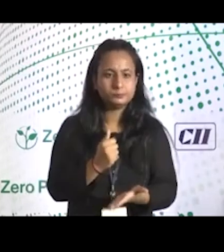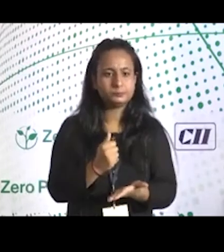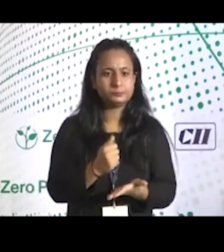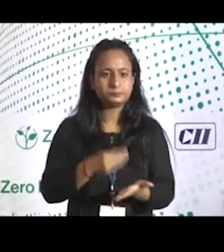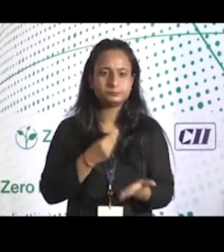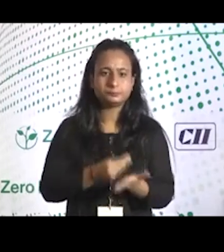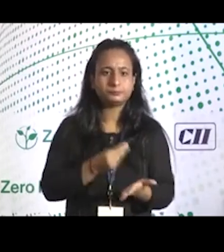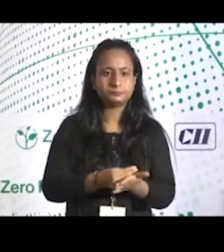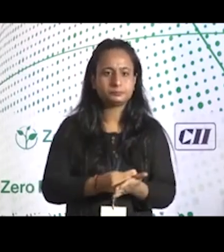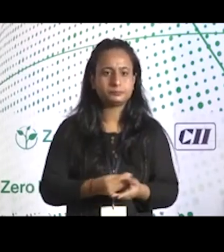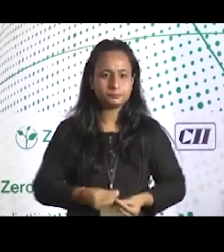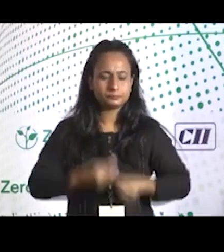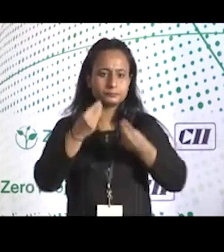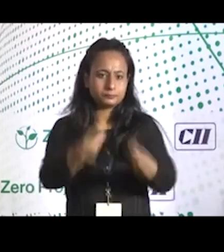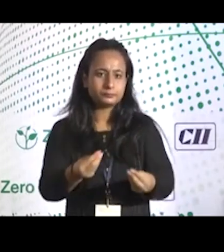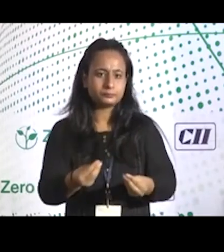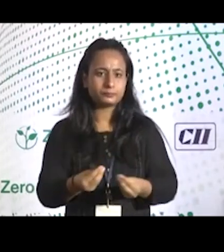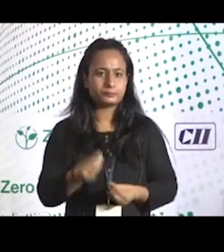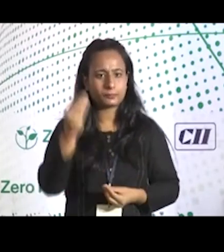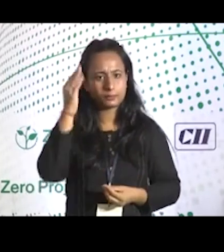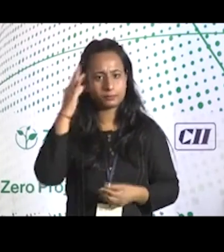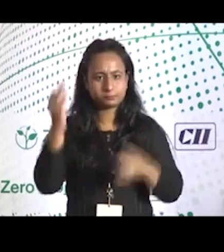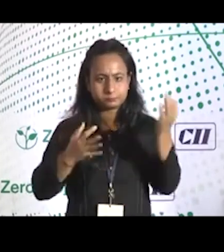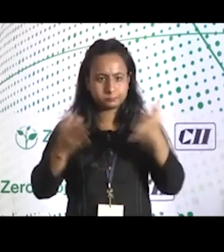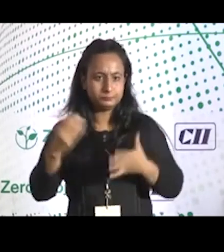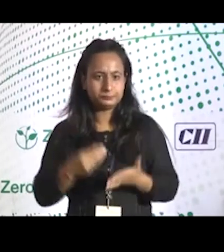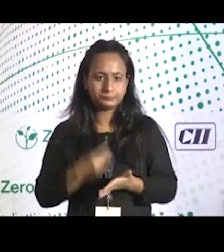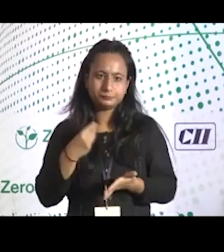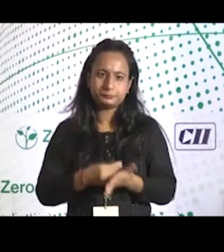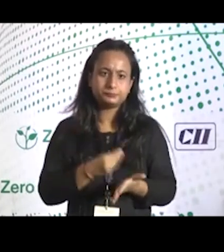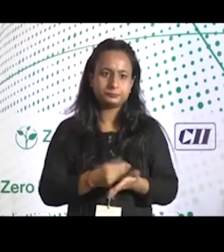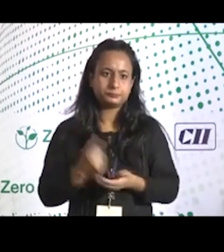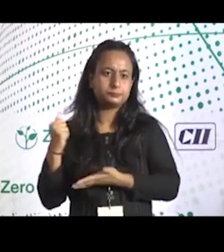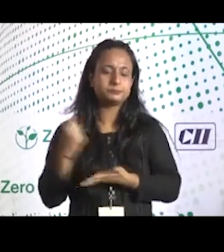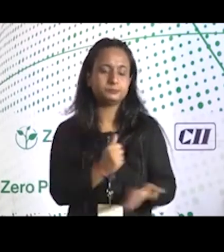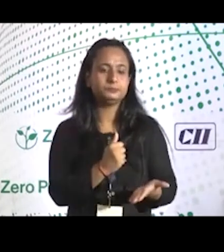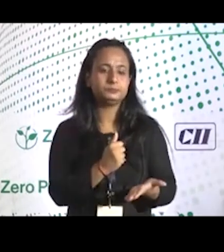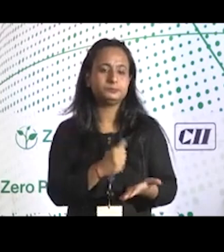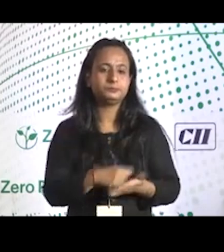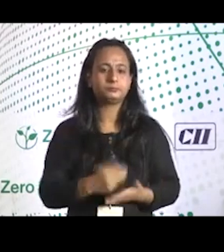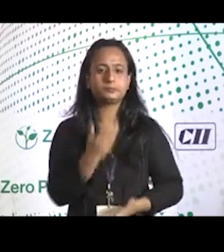to innovations that are needed for inclusion or disability, but also what other kinds of if that.